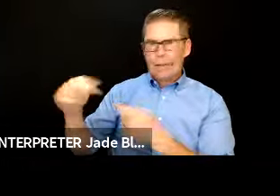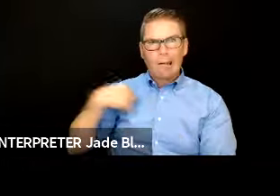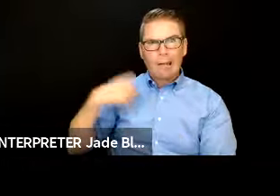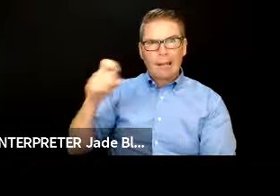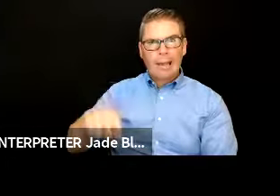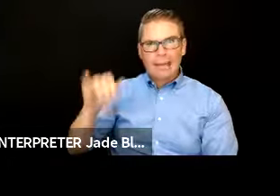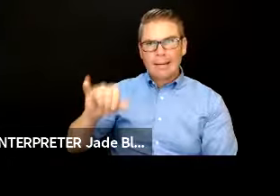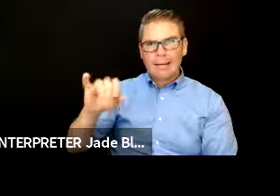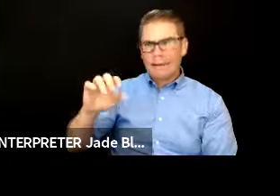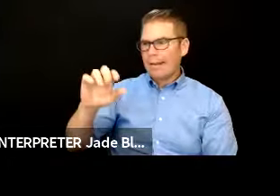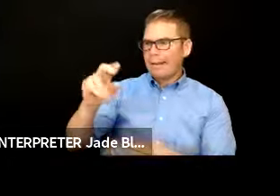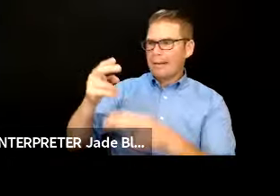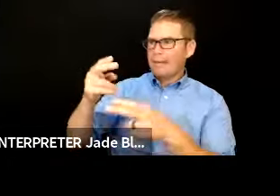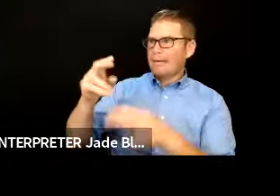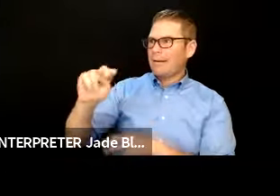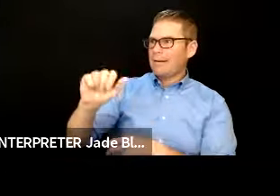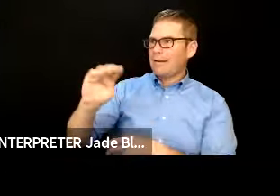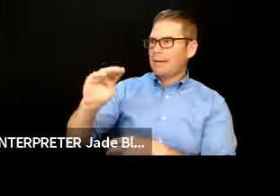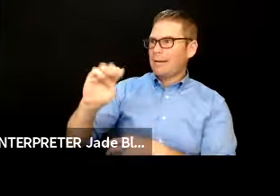They can indicate with that icon. There is thumbs up thumbs down applause. Need a break. And then just Anna way icon as well. Pf I wanted to mention I was typing feedback.